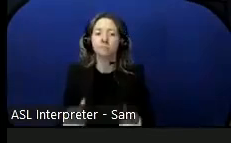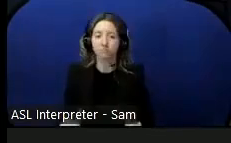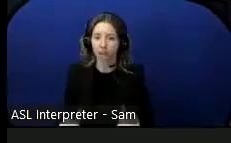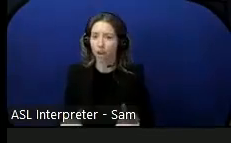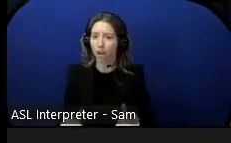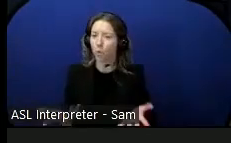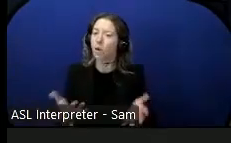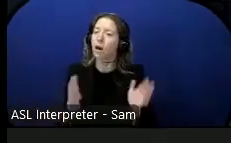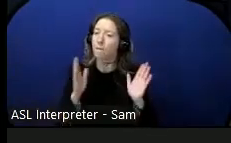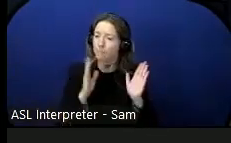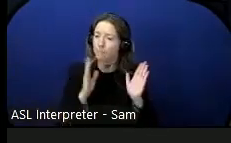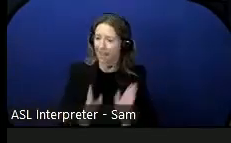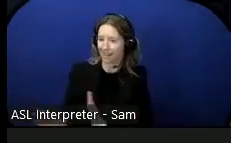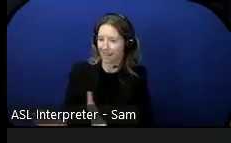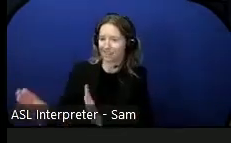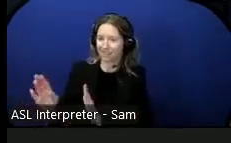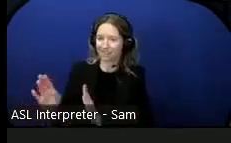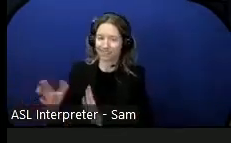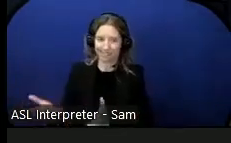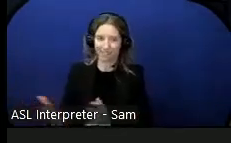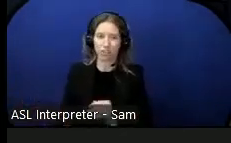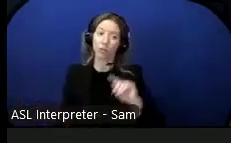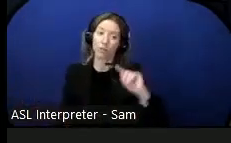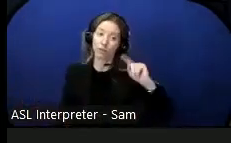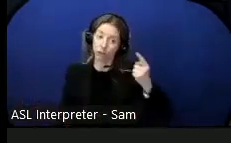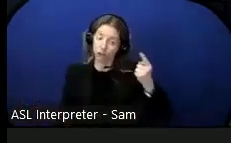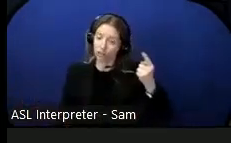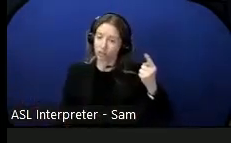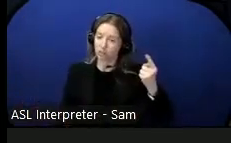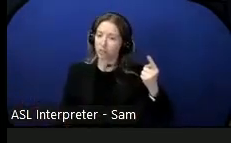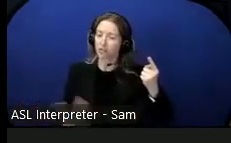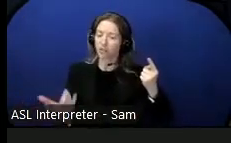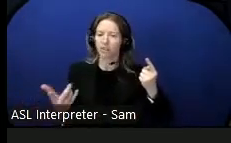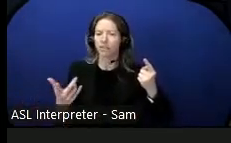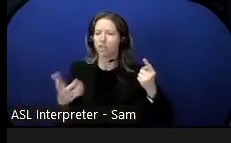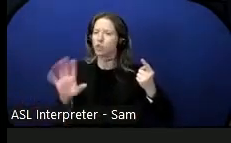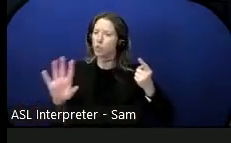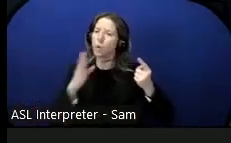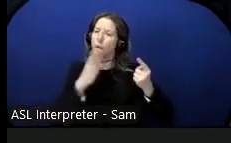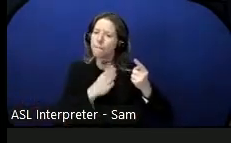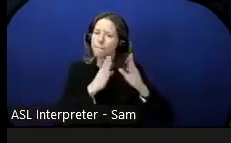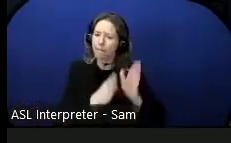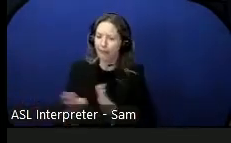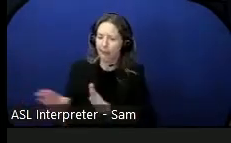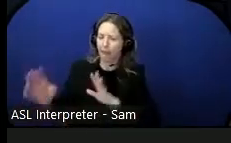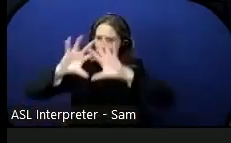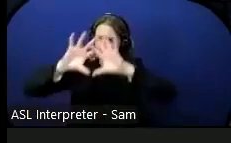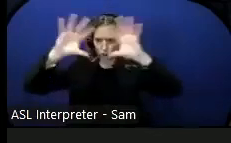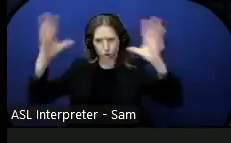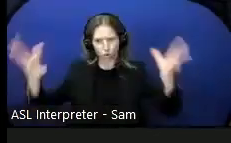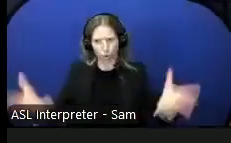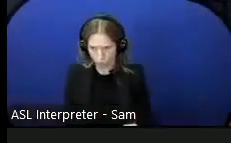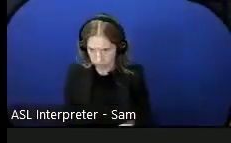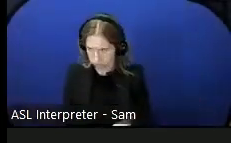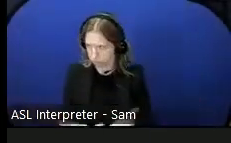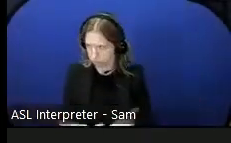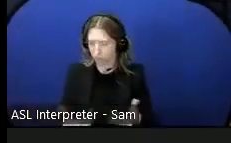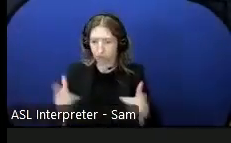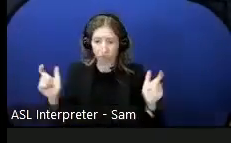"Do I know how accessible things are?" "What exactly do I need to be doing?" You've got your education, you're acquiring knowledge about this,